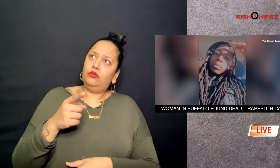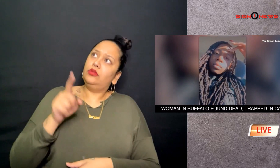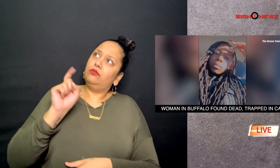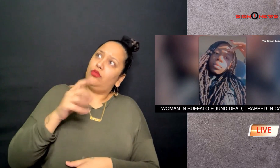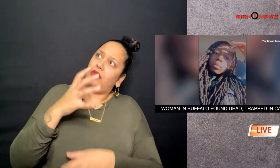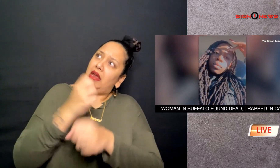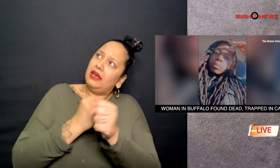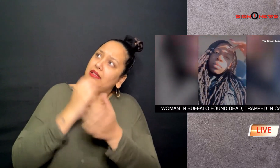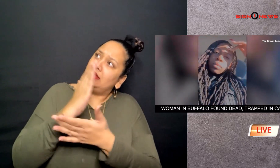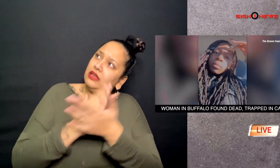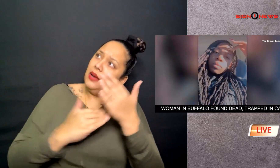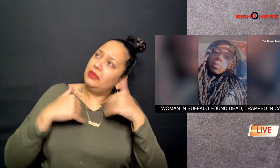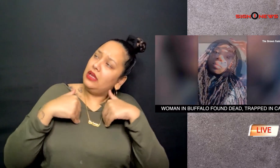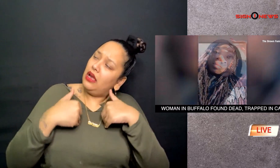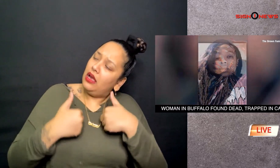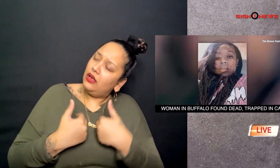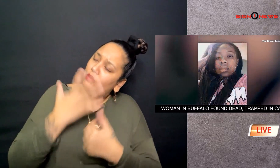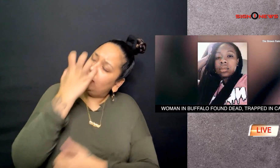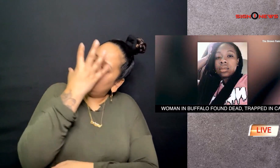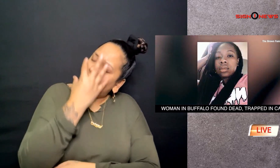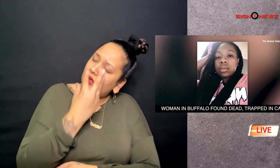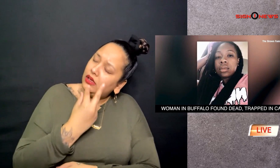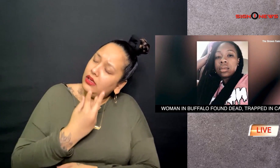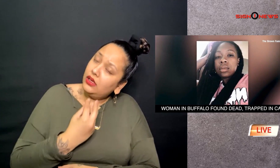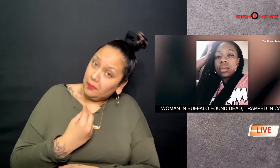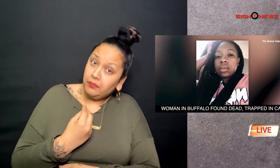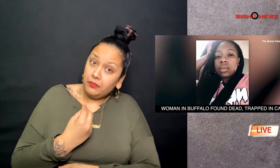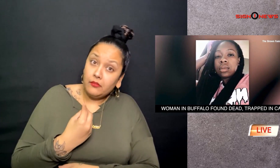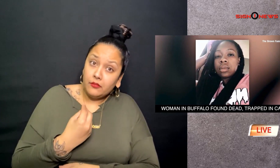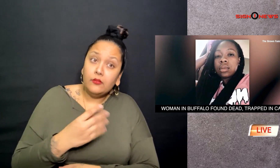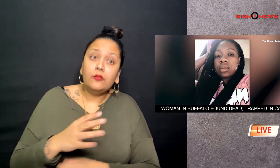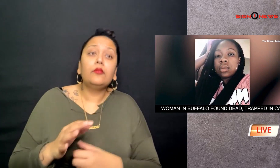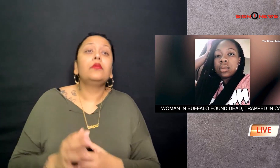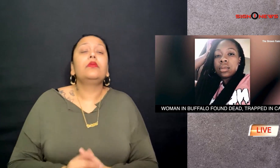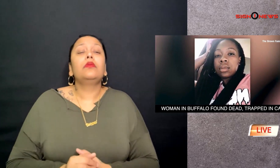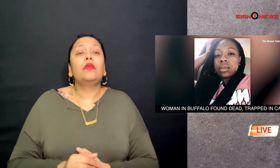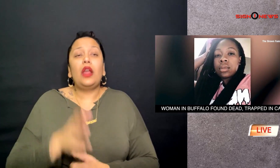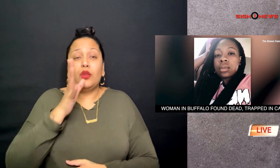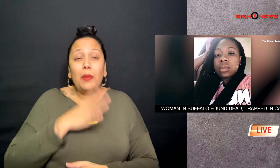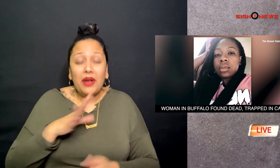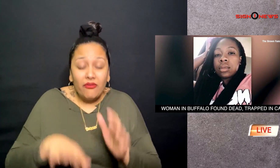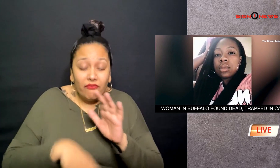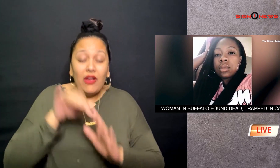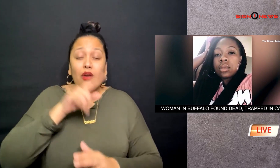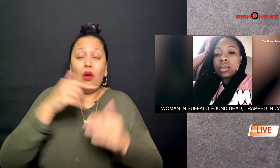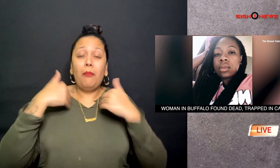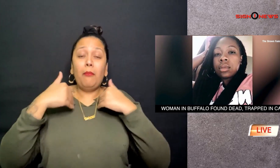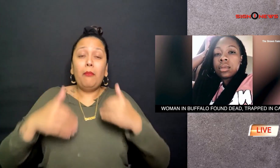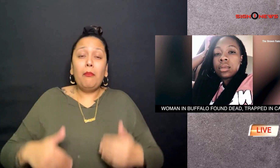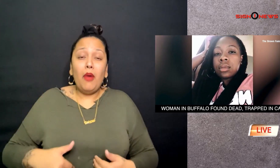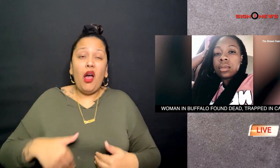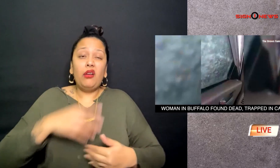say her final message said that she was going to get some sleep a woman discovered her dead